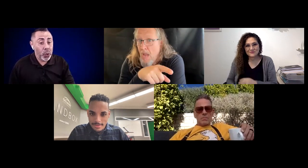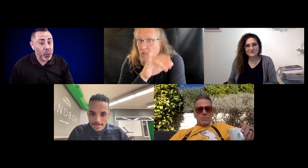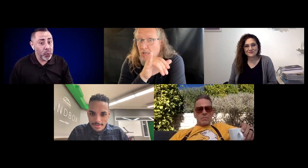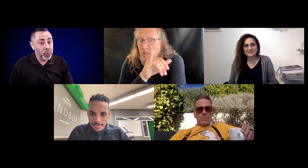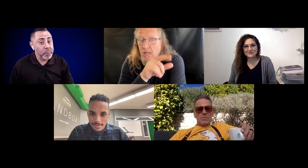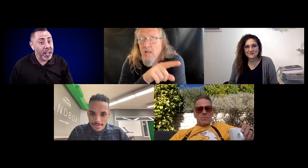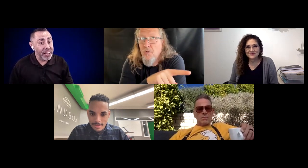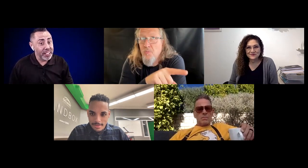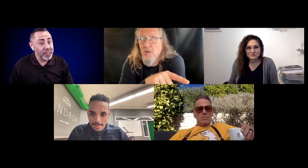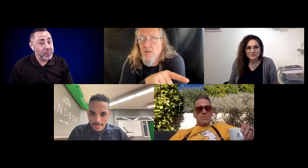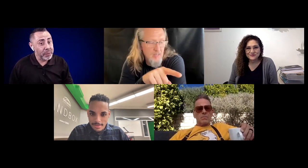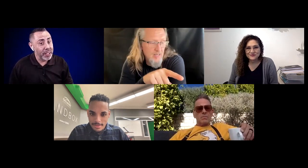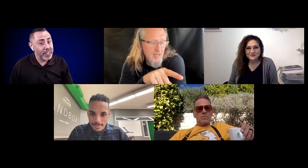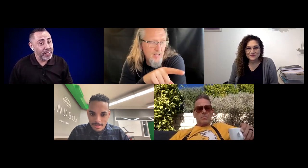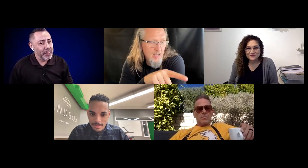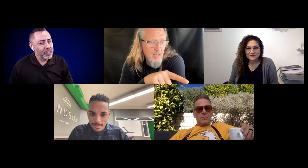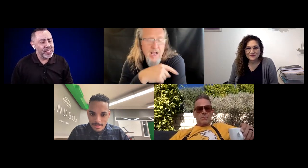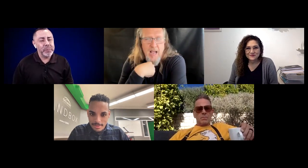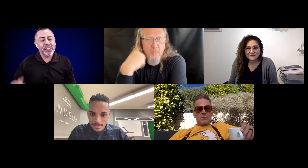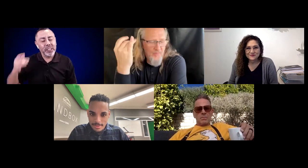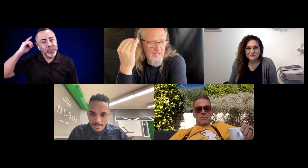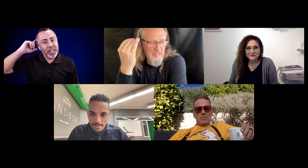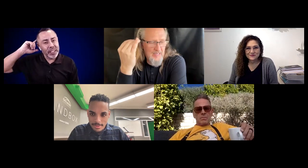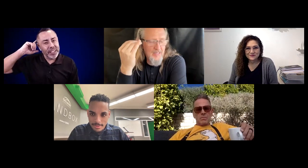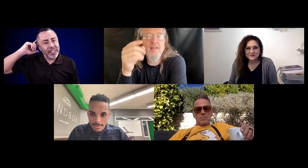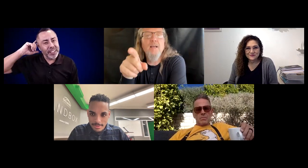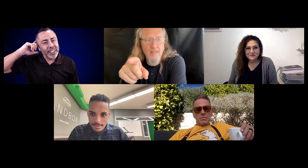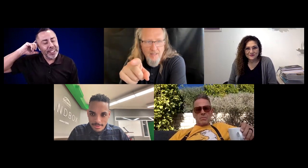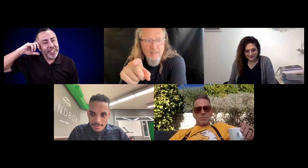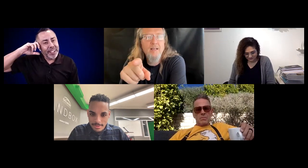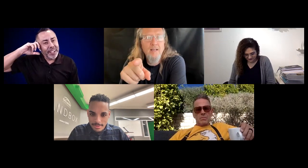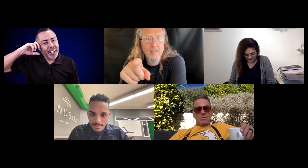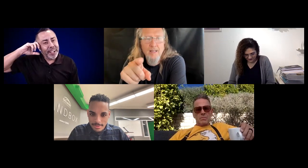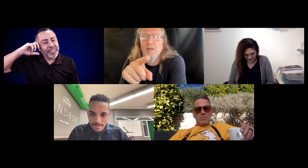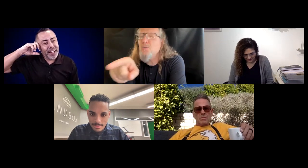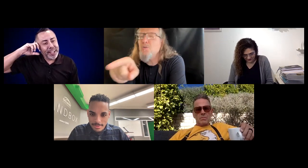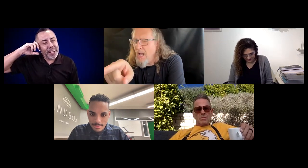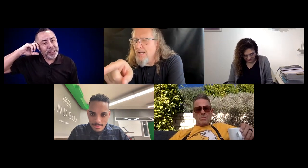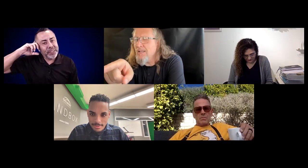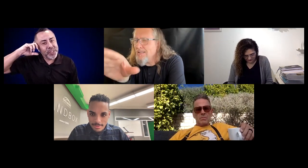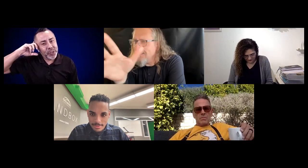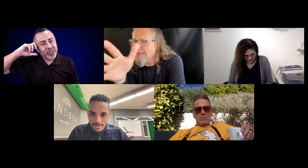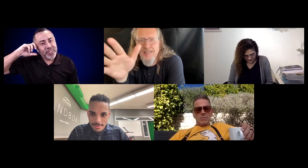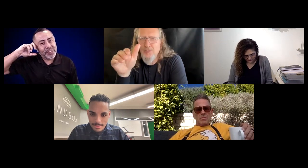Oh buy, buy! Let me think through that again. I believe so.